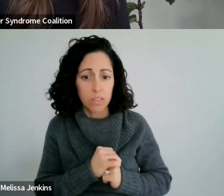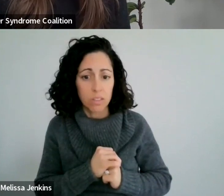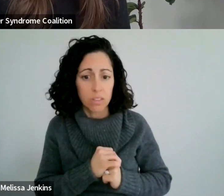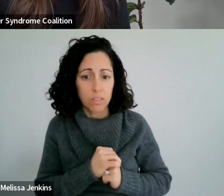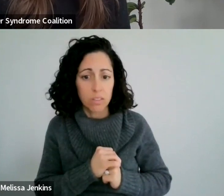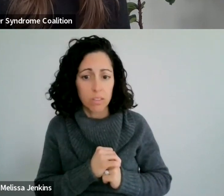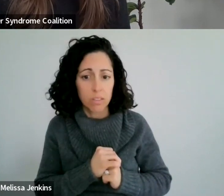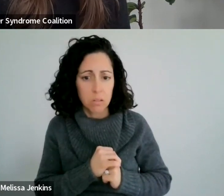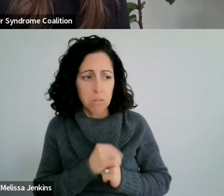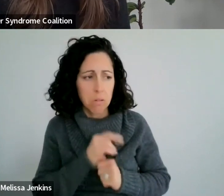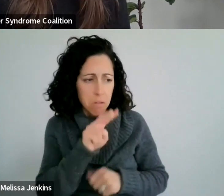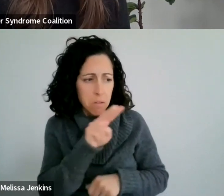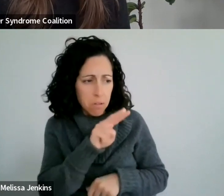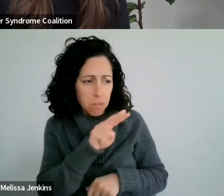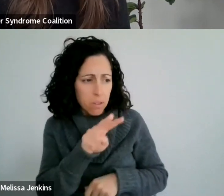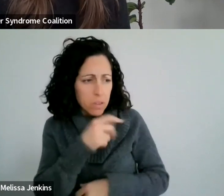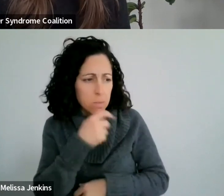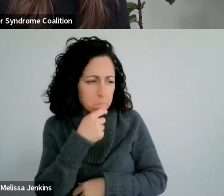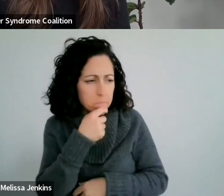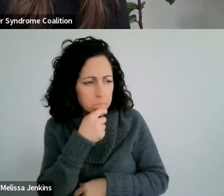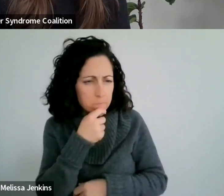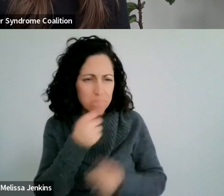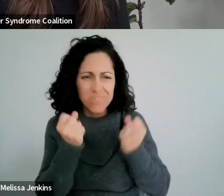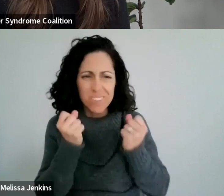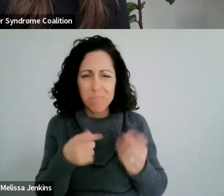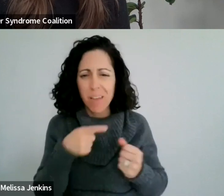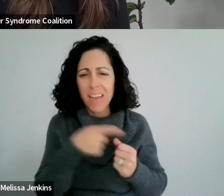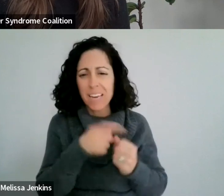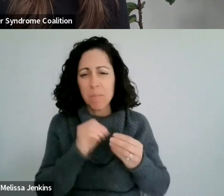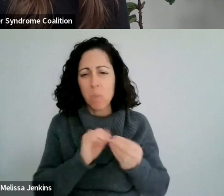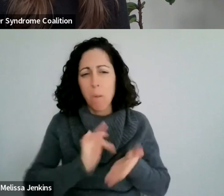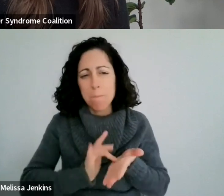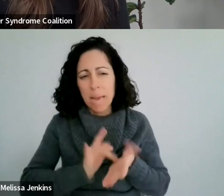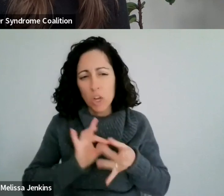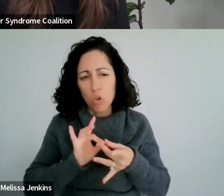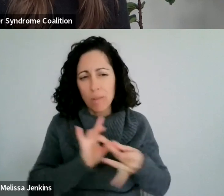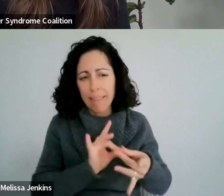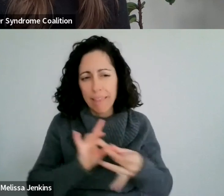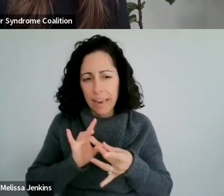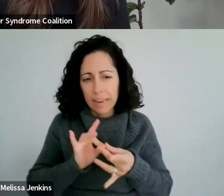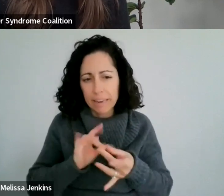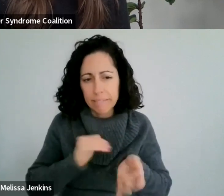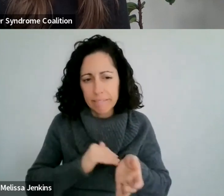Quite a lot of these are asking medical questions, so of course, you can't answer them directly.